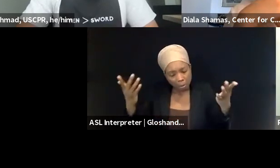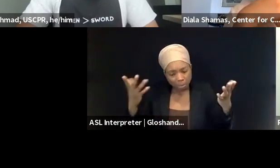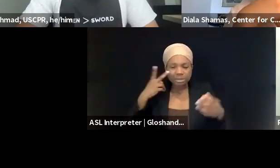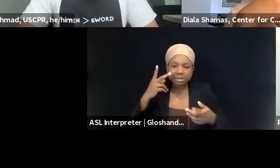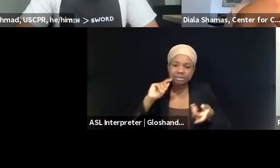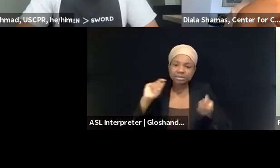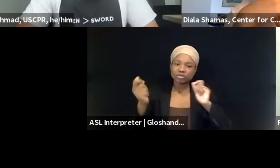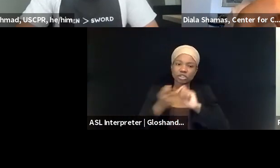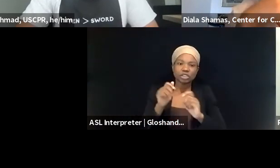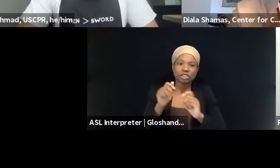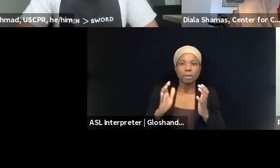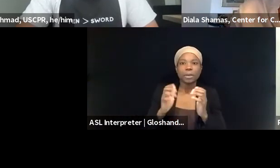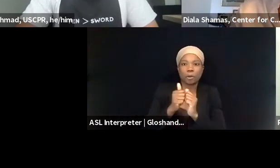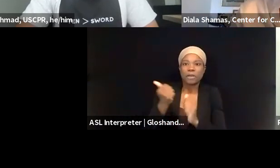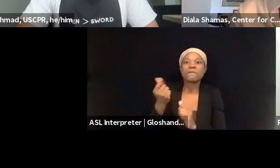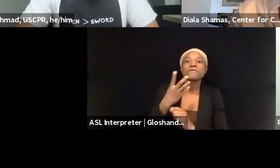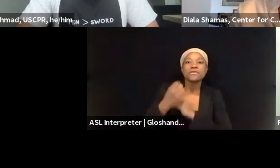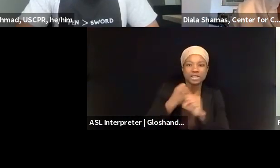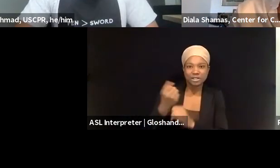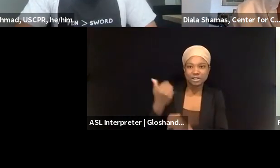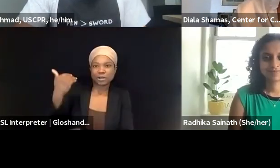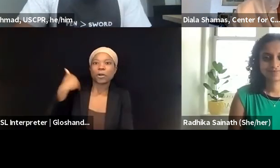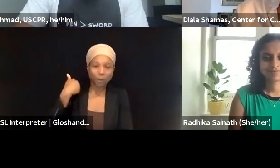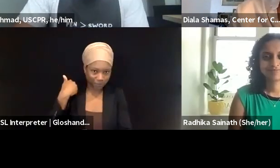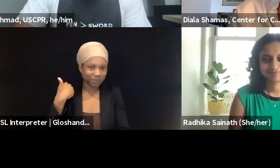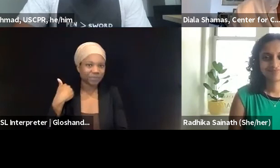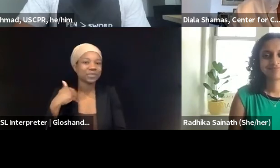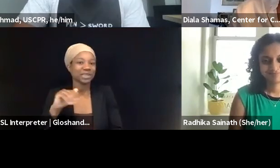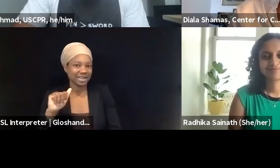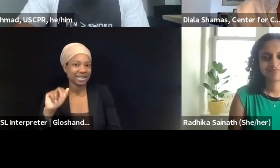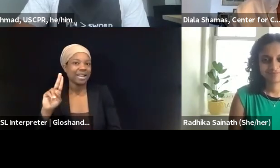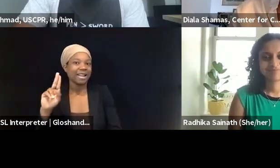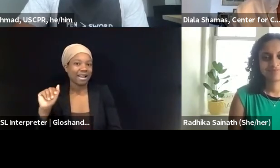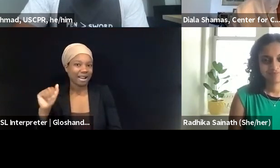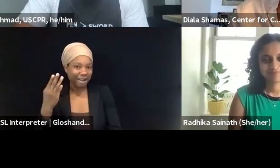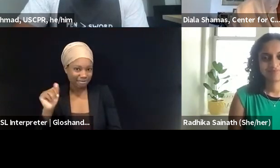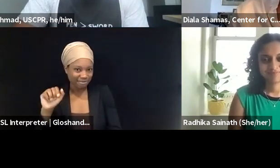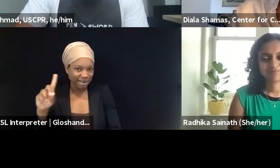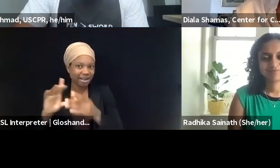Thank you, Nadim. So appreciative of the work 7amleh is doing. I think just the ability to be able to talk about it